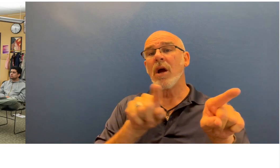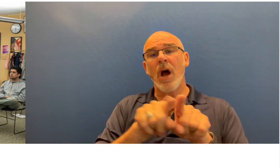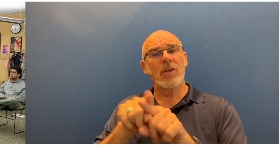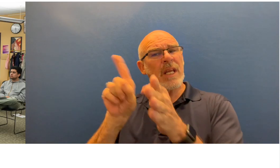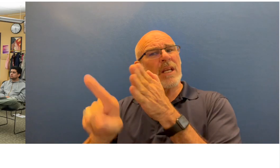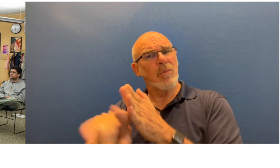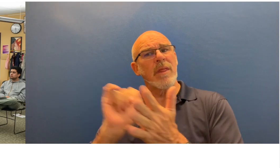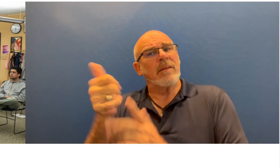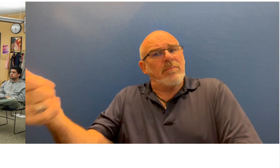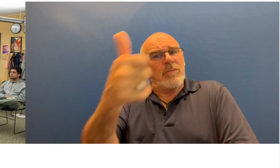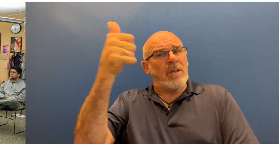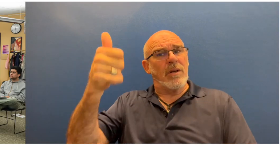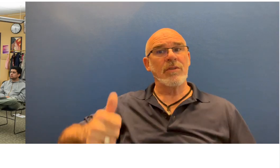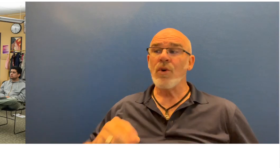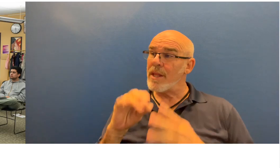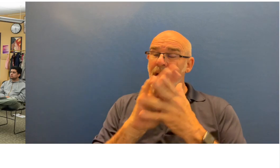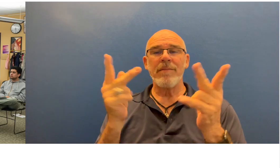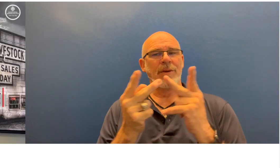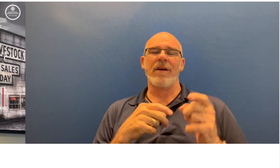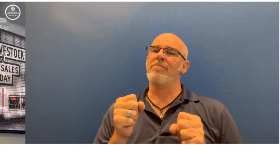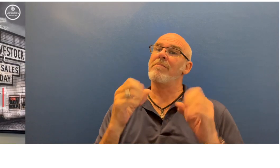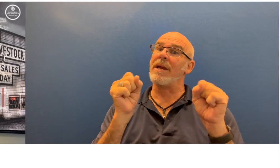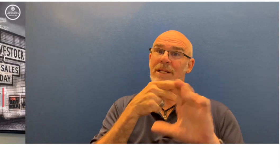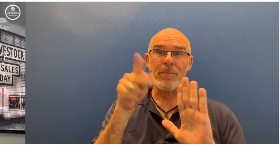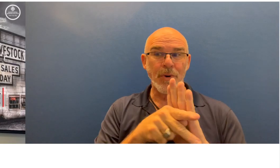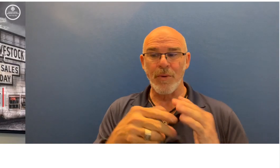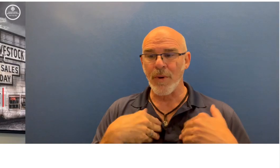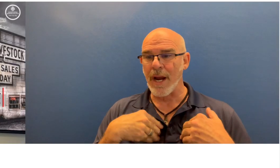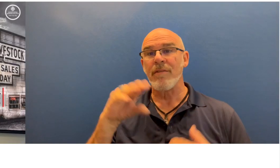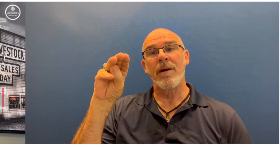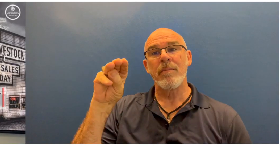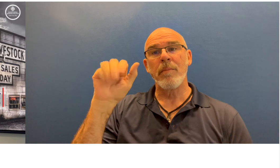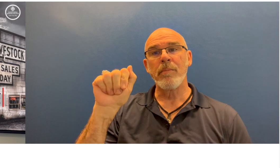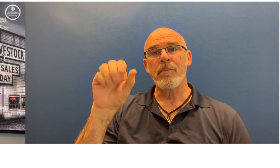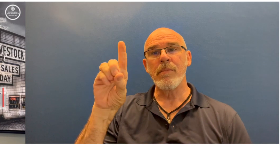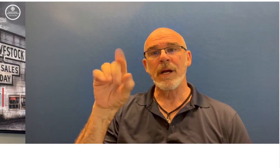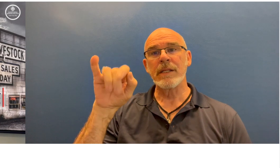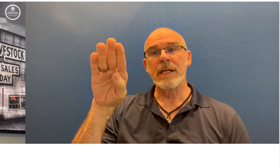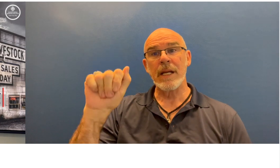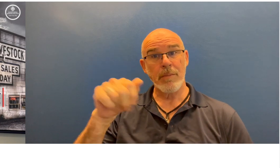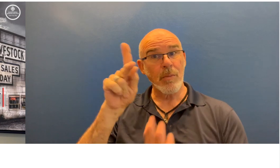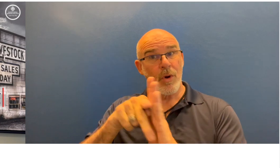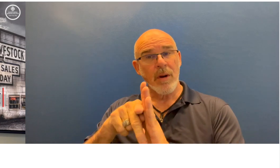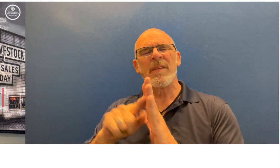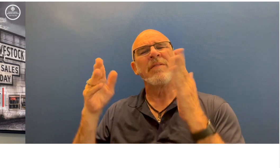So in that space we have really cool programs. We have the MADIBA program, which is specifically for African American students,